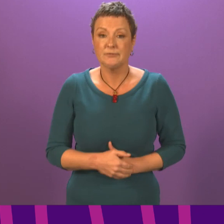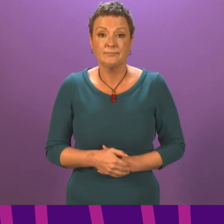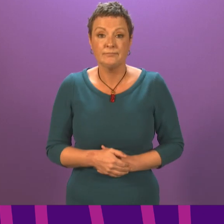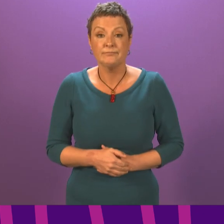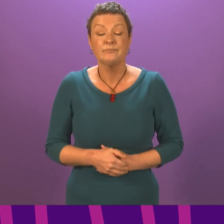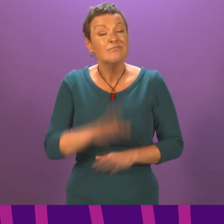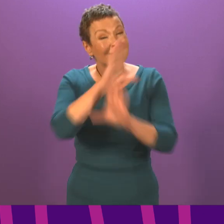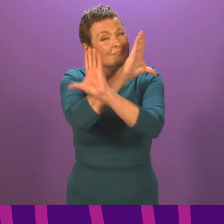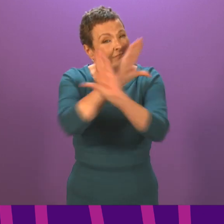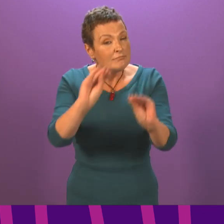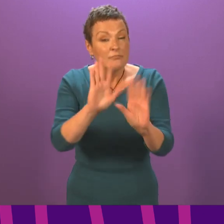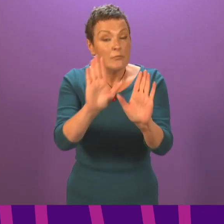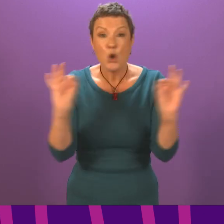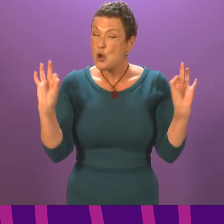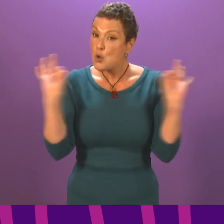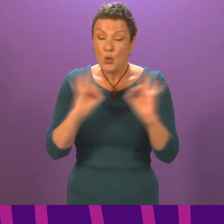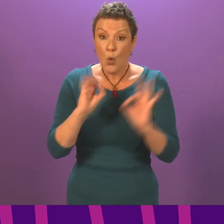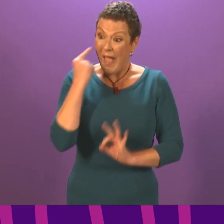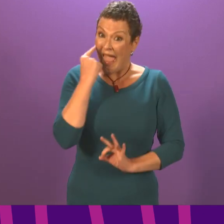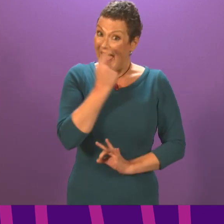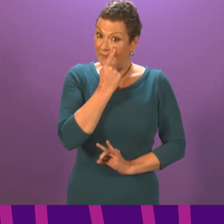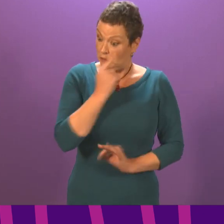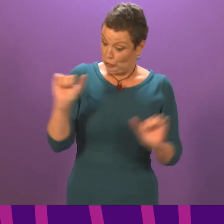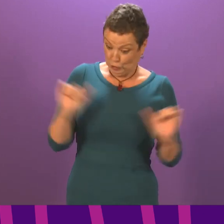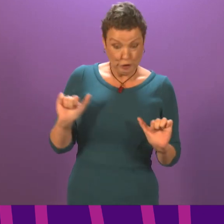that there is no evidence at this stage to suggest that the new variant is likely to